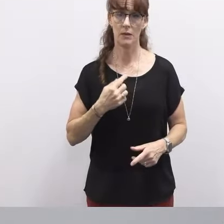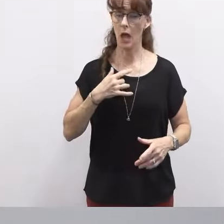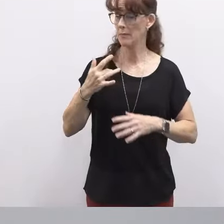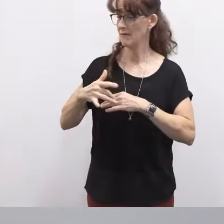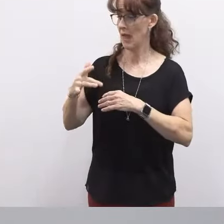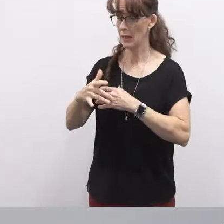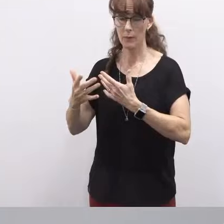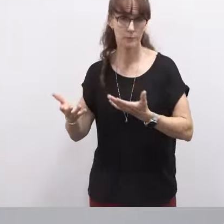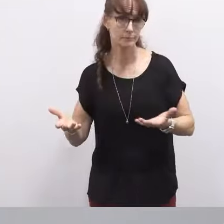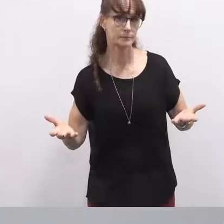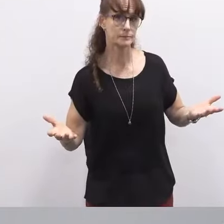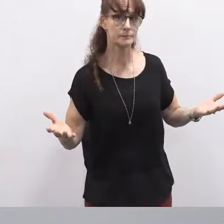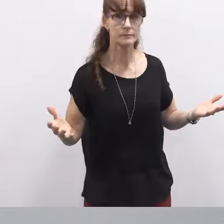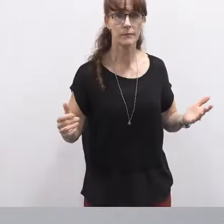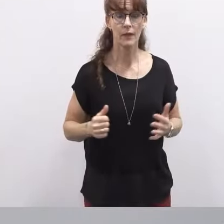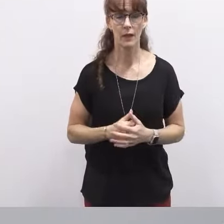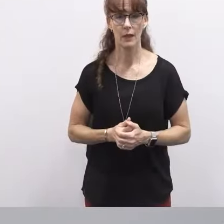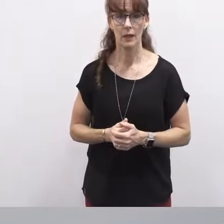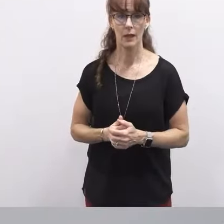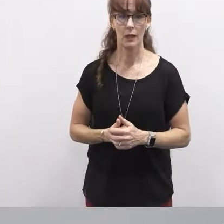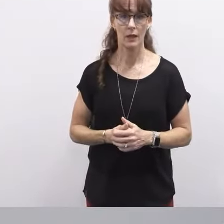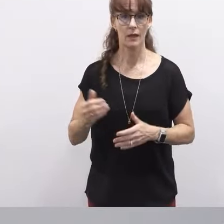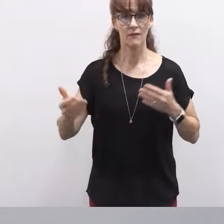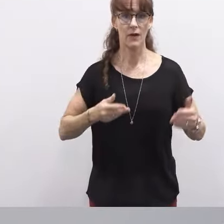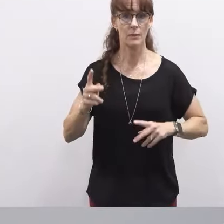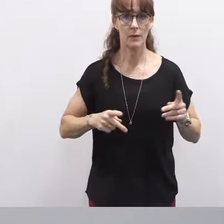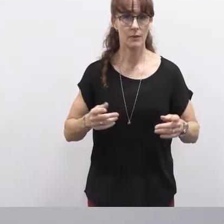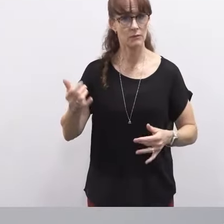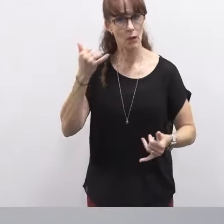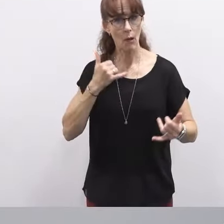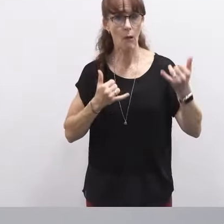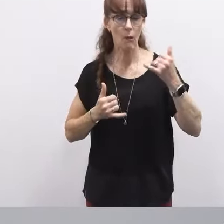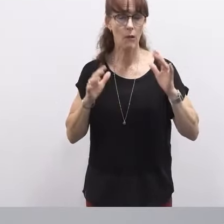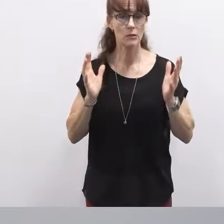and invited people to call me to talk about it.